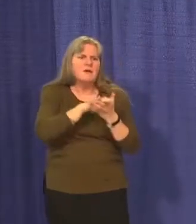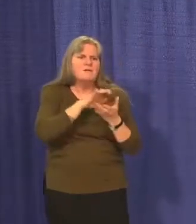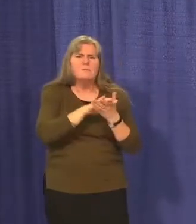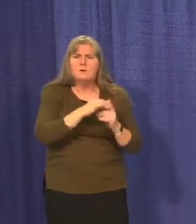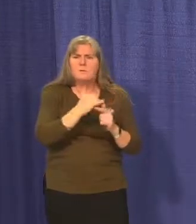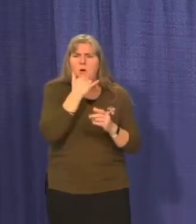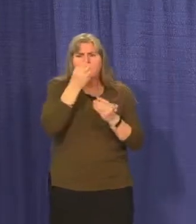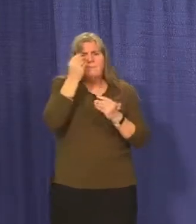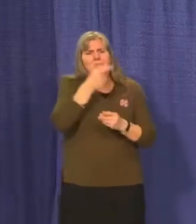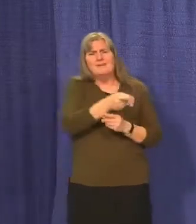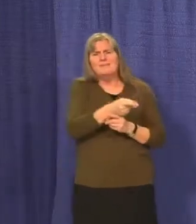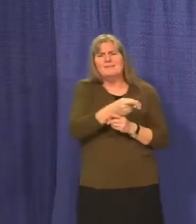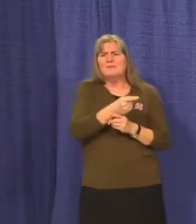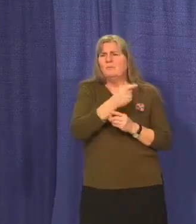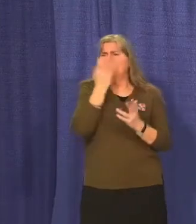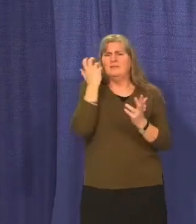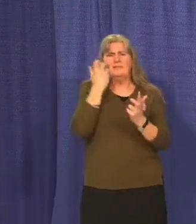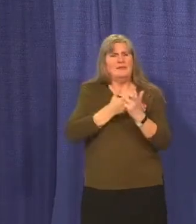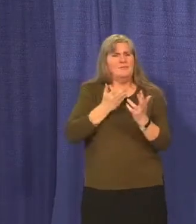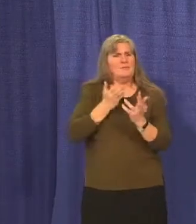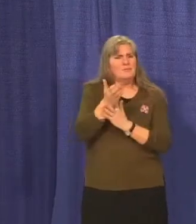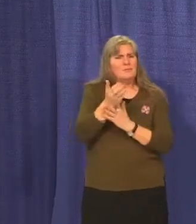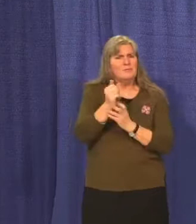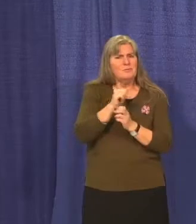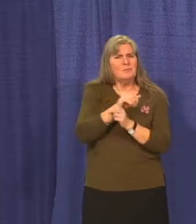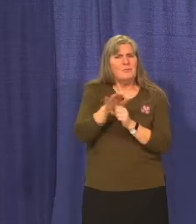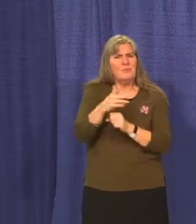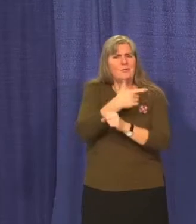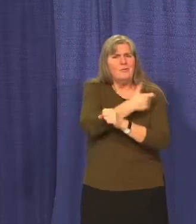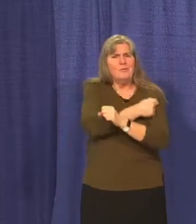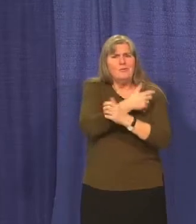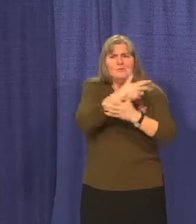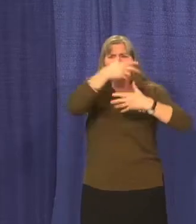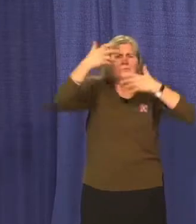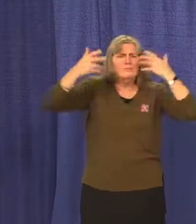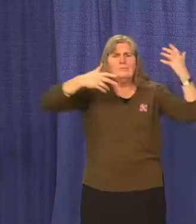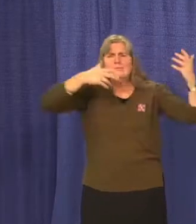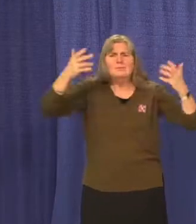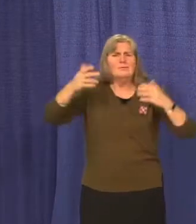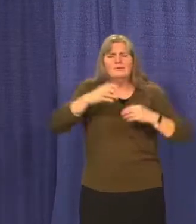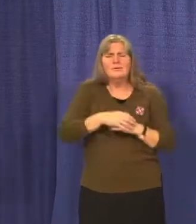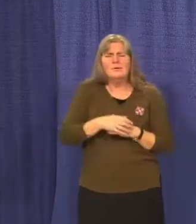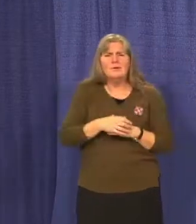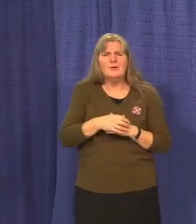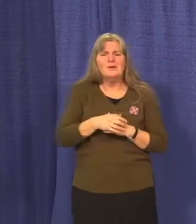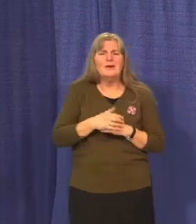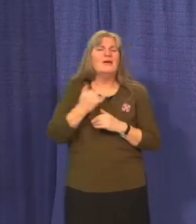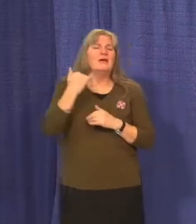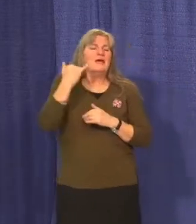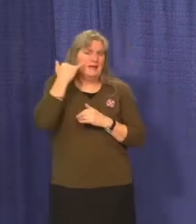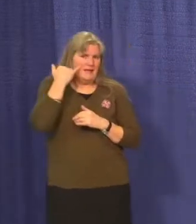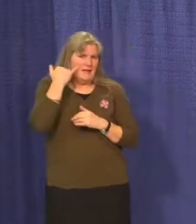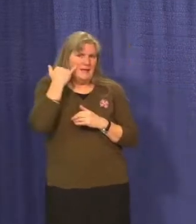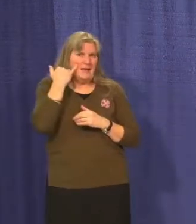hard time seeing ourselves through this pandemic. A high uptake up vaccine on the other hand means we get to keep